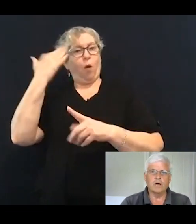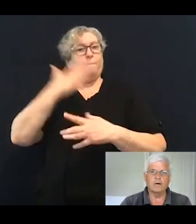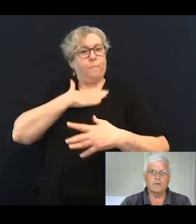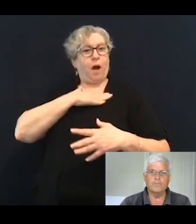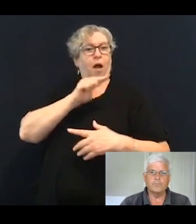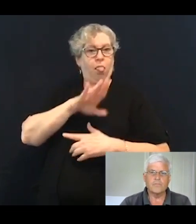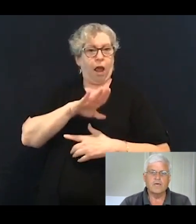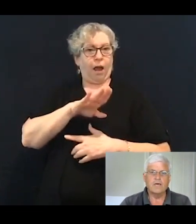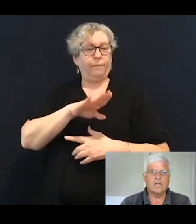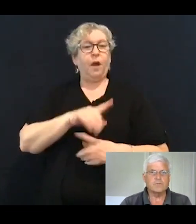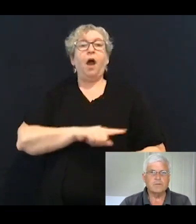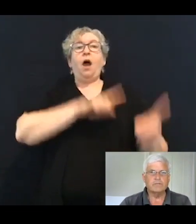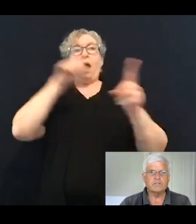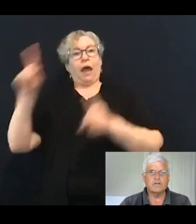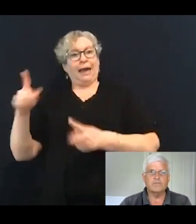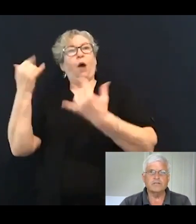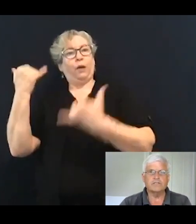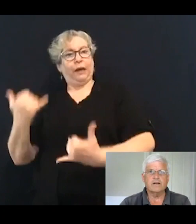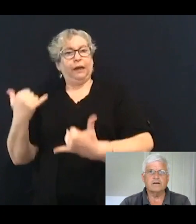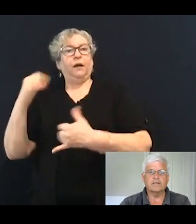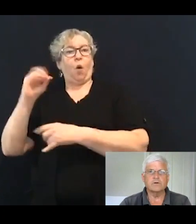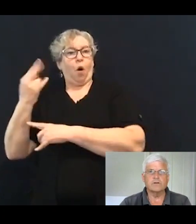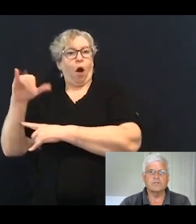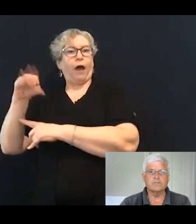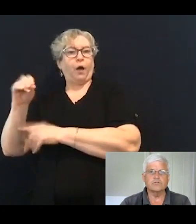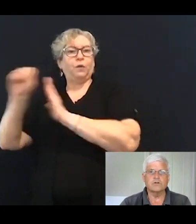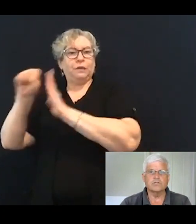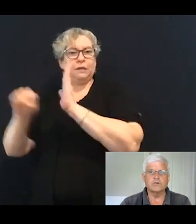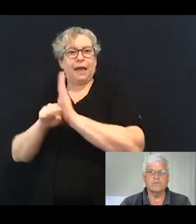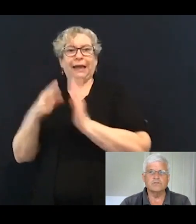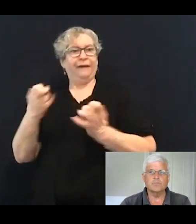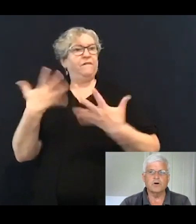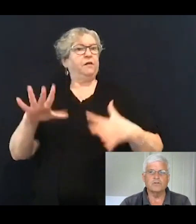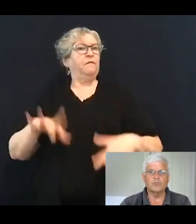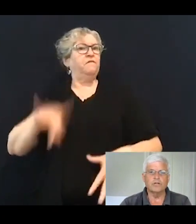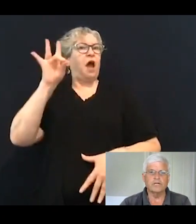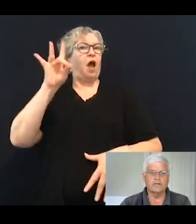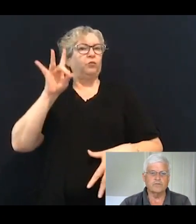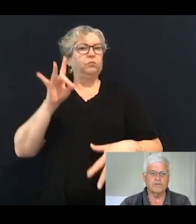has been able to solve the entire X-ray crystal structure of this part of protocadherin-15.